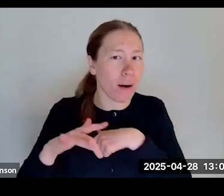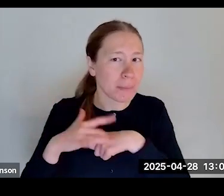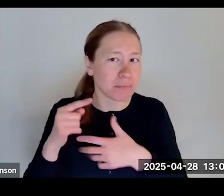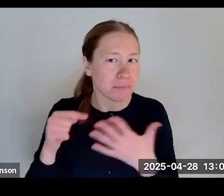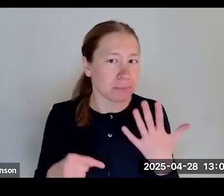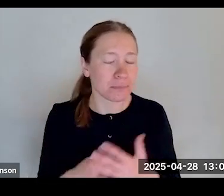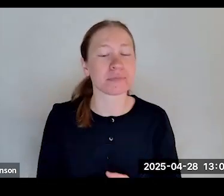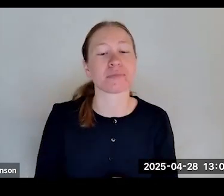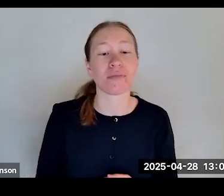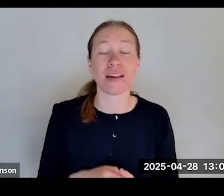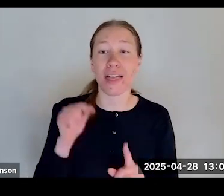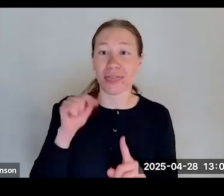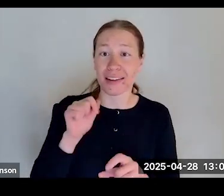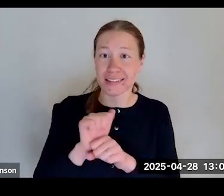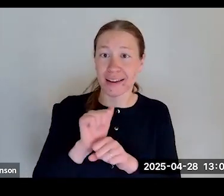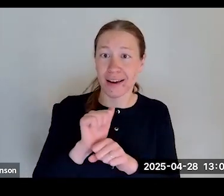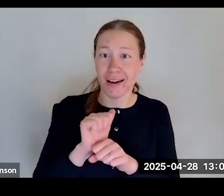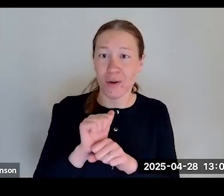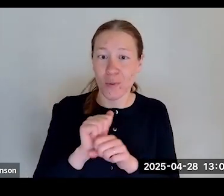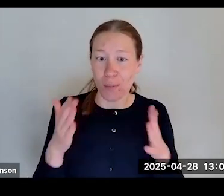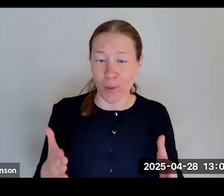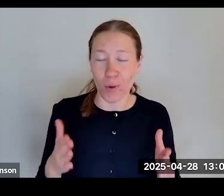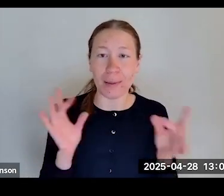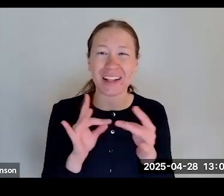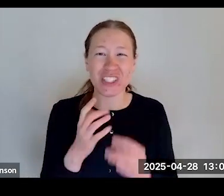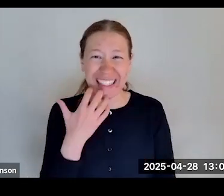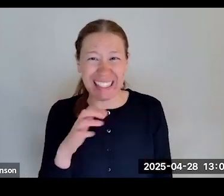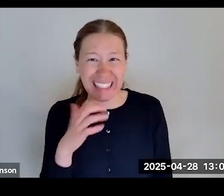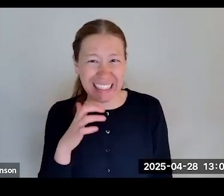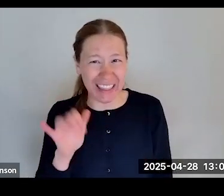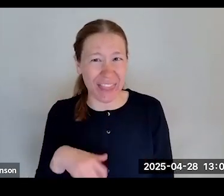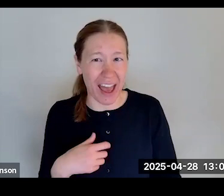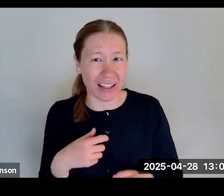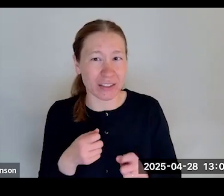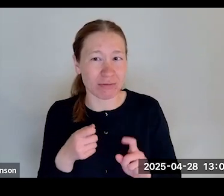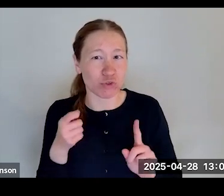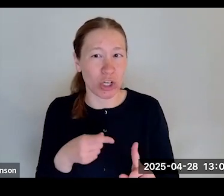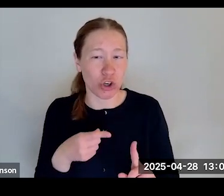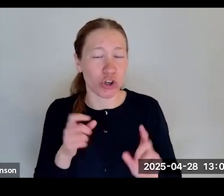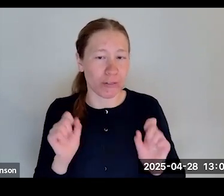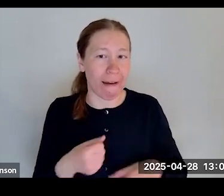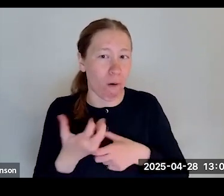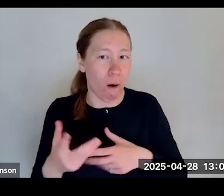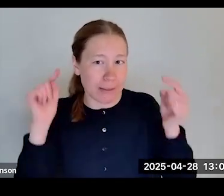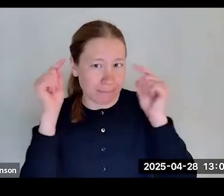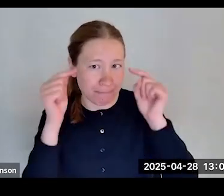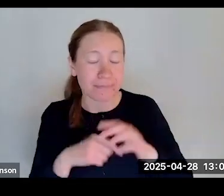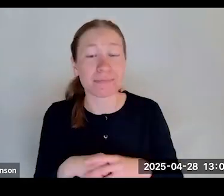In this example, the employee also talked about how heat was a trigger. So we would wanna explore different things, and this would depend on if they work in a shared space